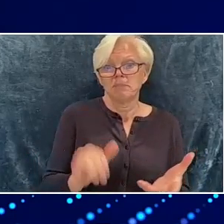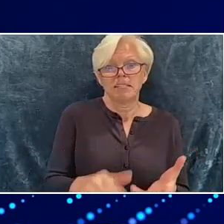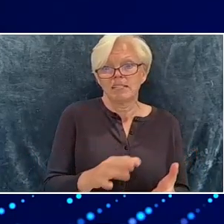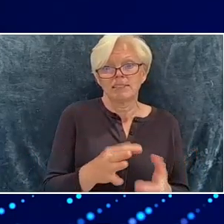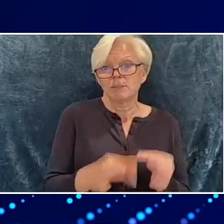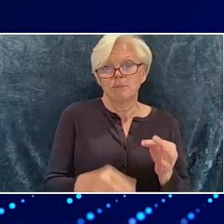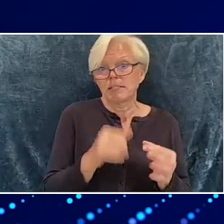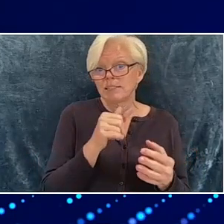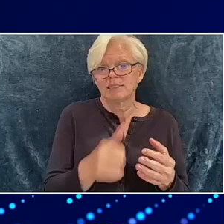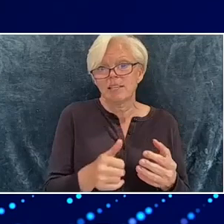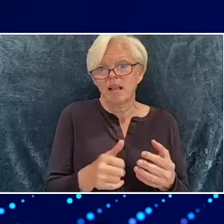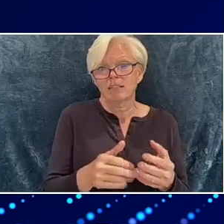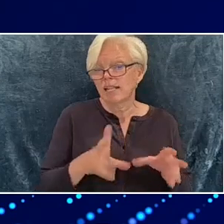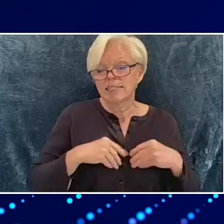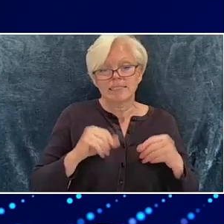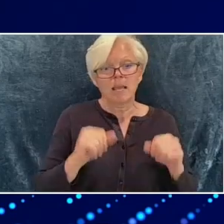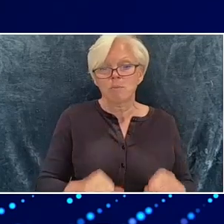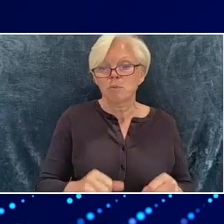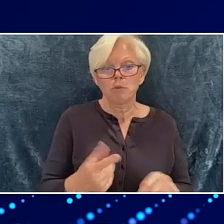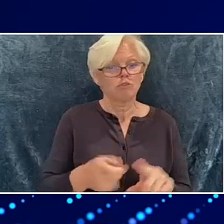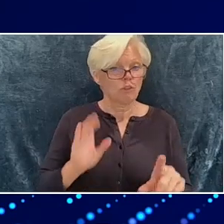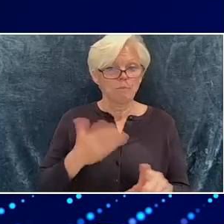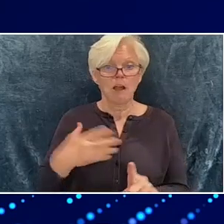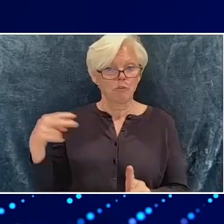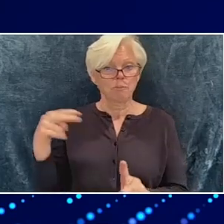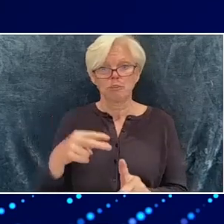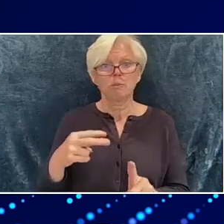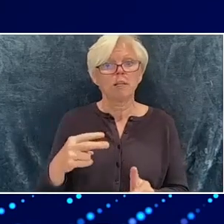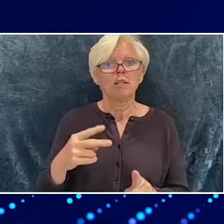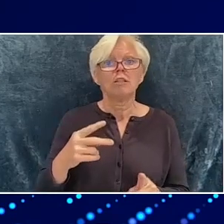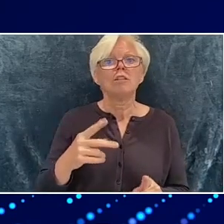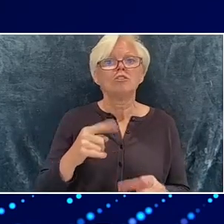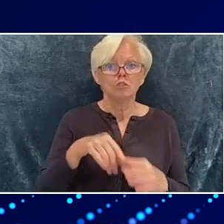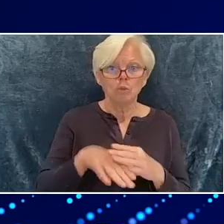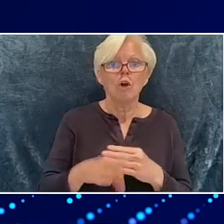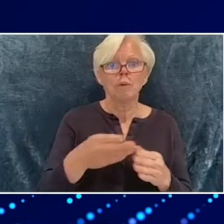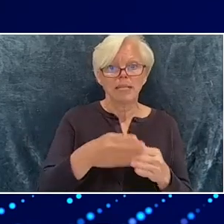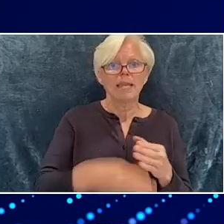simply is not acceptable from our perspective to go in at the end of the semester or whatever and just sweep that